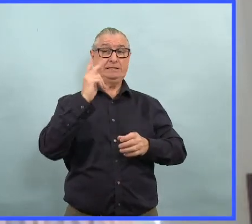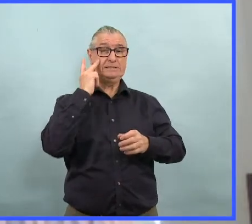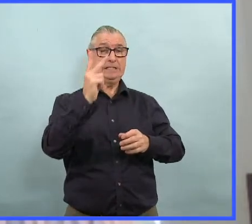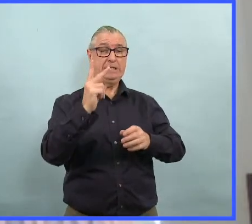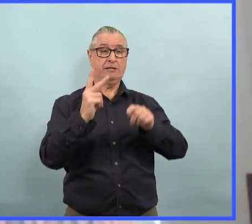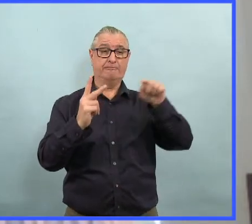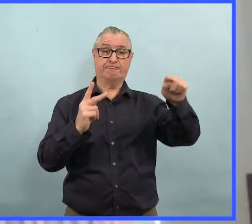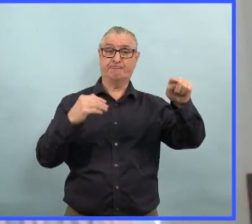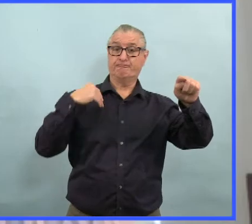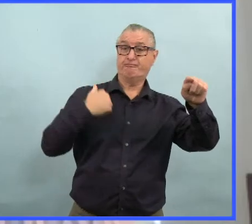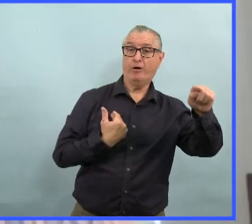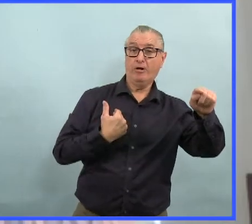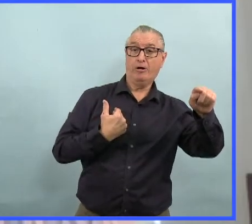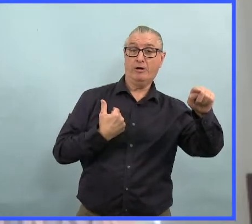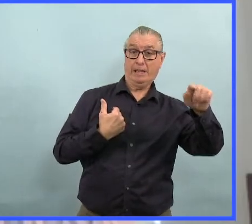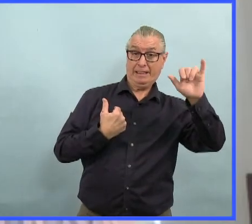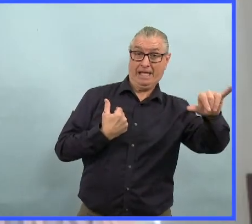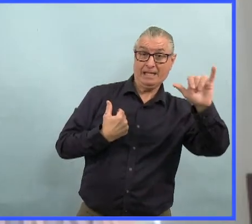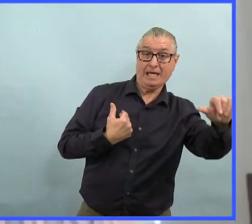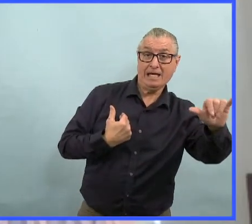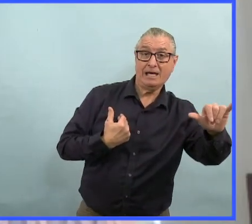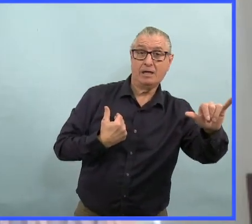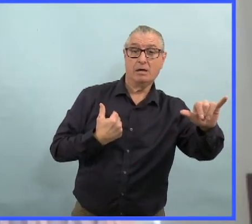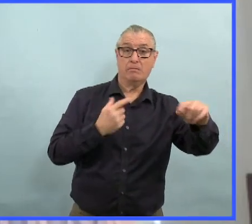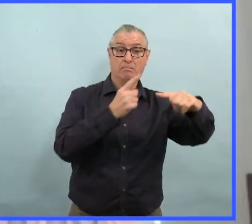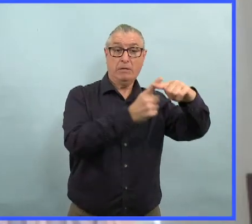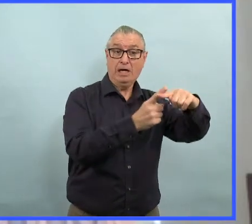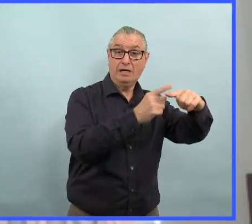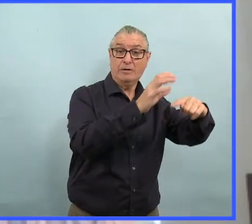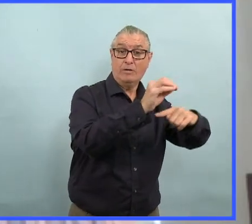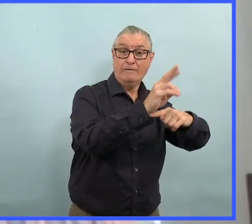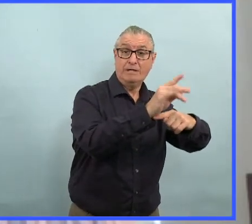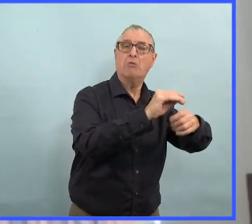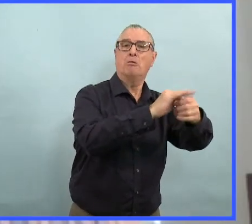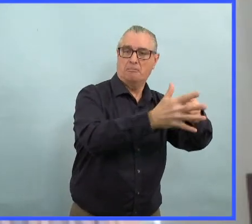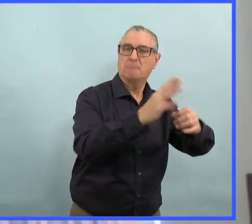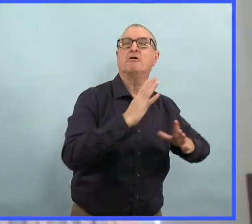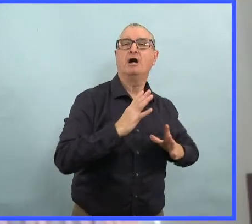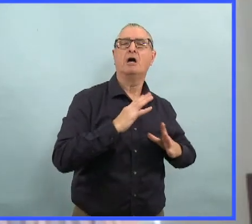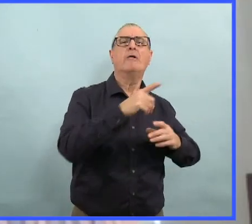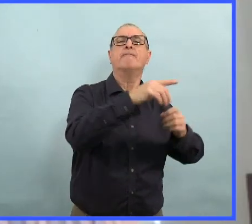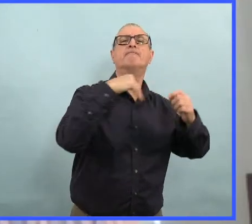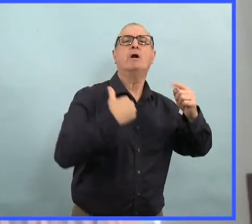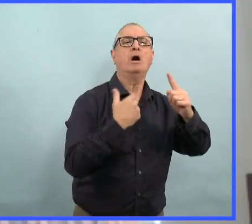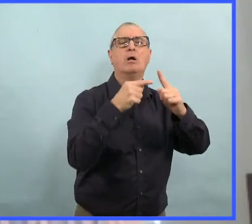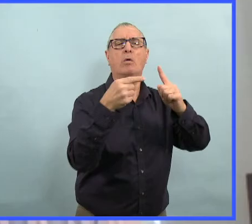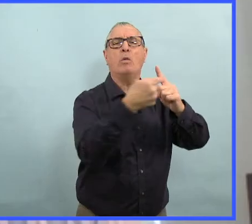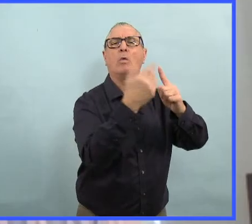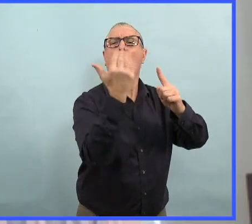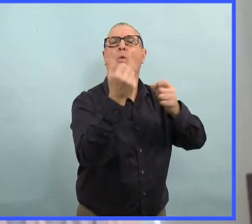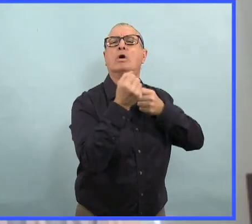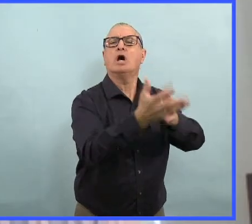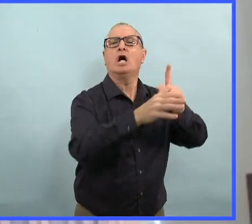having tested positive and died of other causes and so it can be challenging especially in a